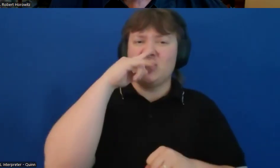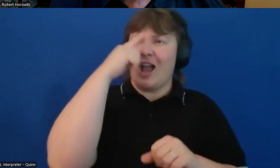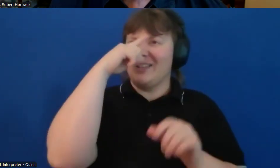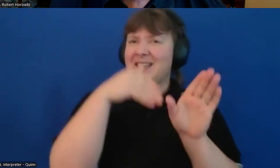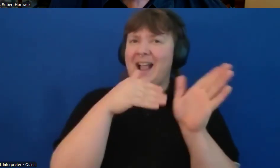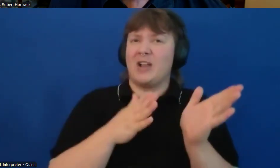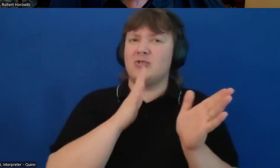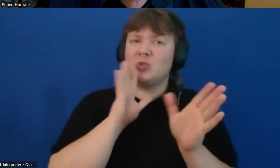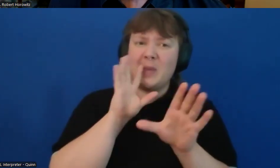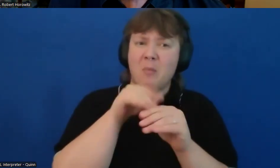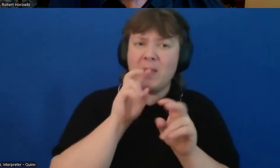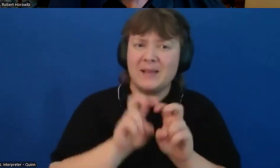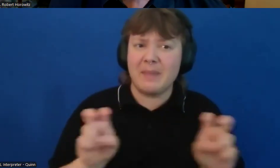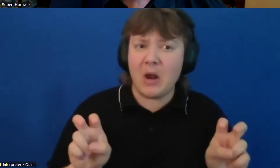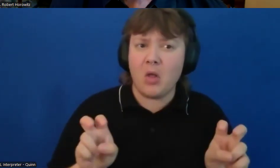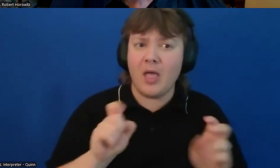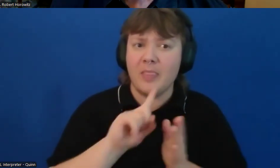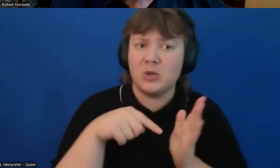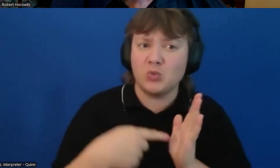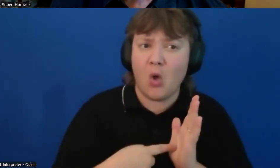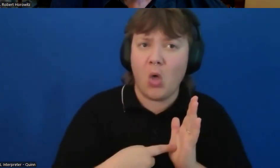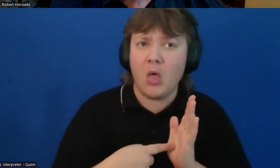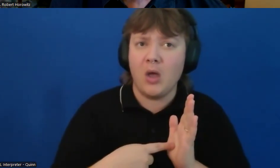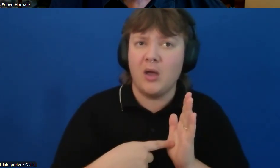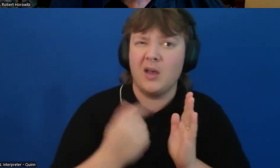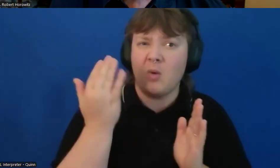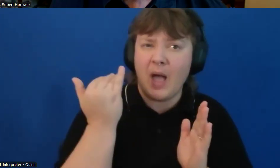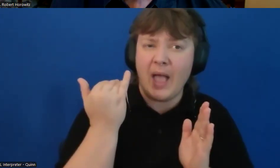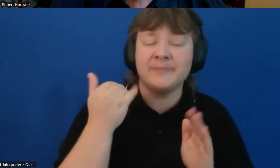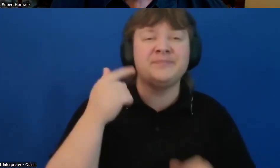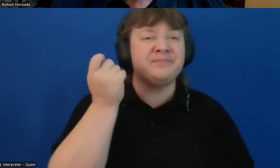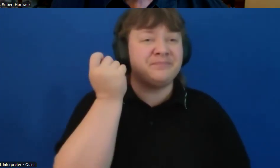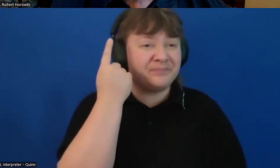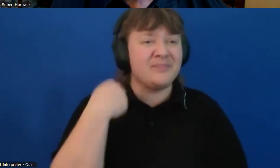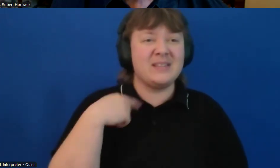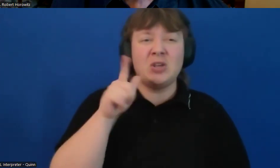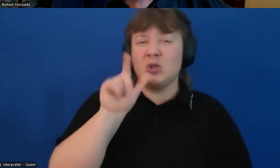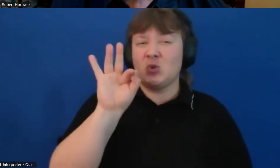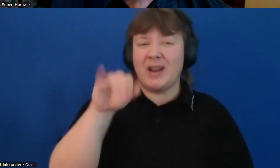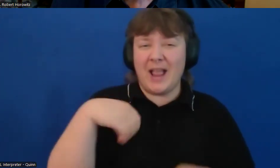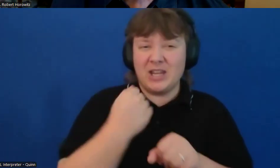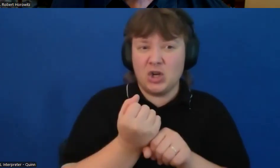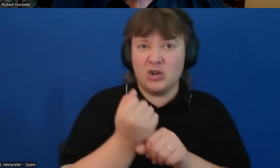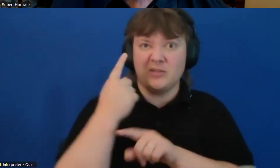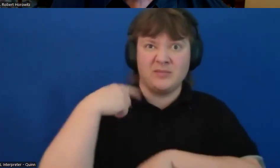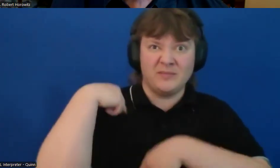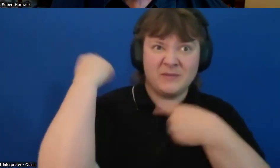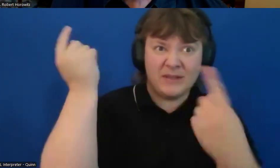in this role. This is actually almost exactly 29 years since the first time I really thought a lot